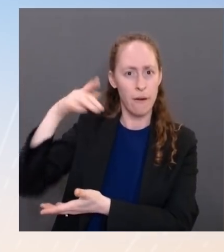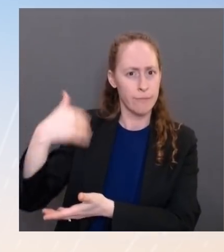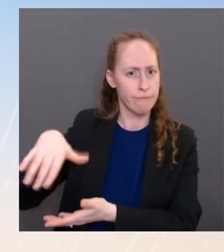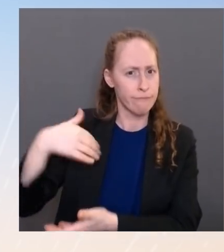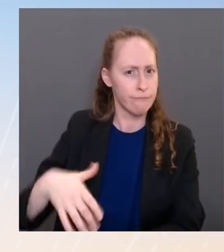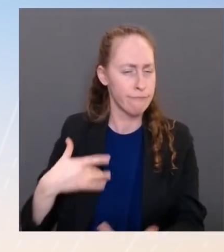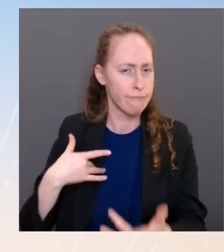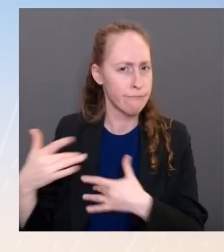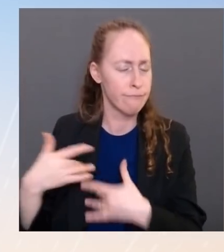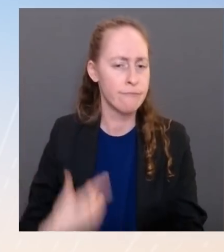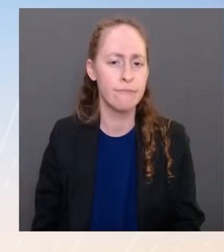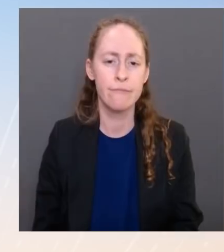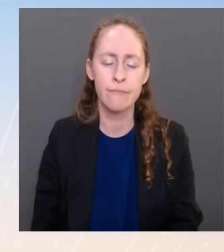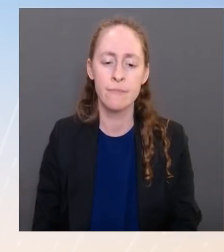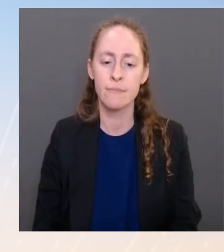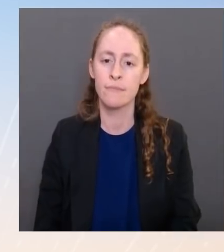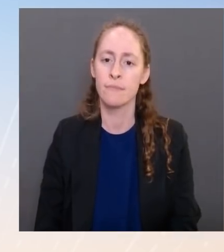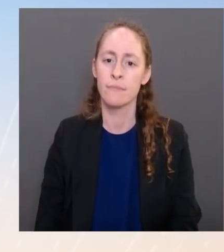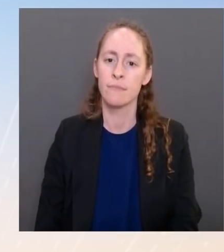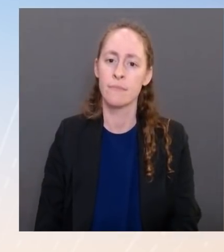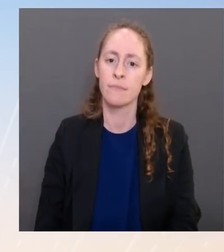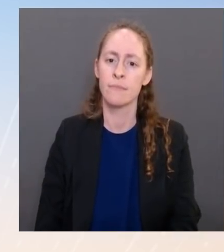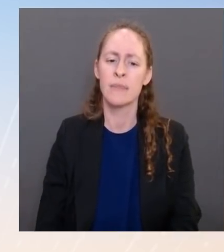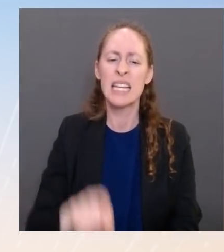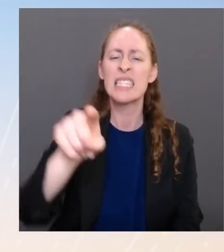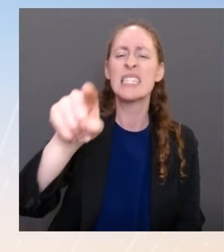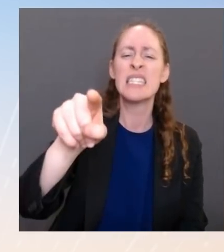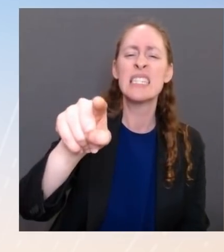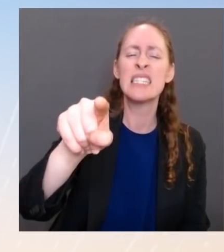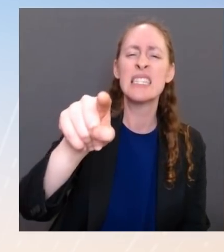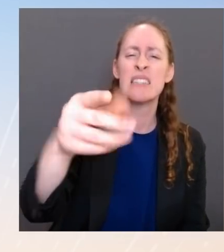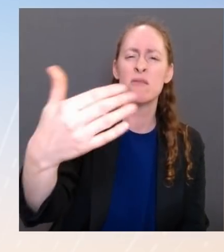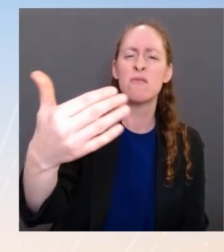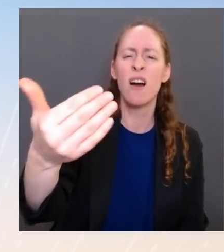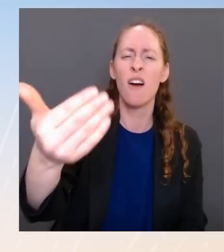Lynn Sweet, let's hear it. Lynn Sweet is going to ask a question. The Press: Thank you.